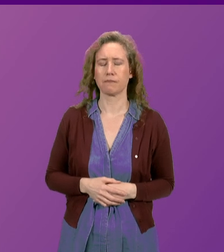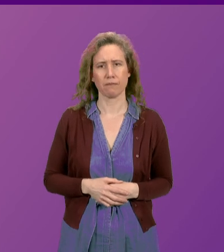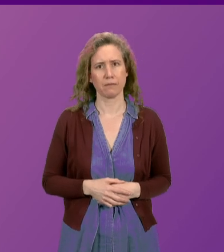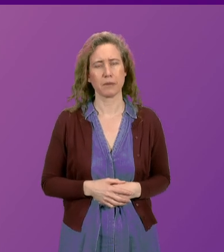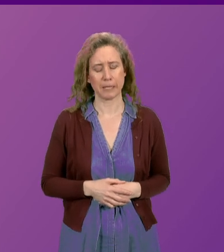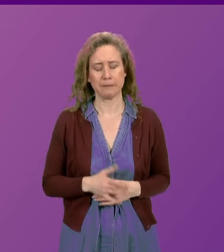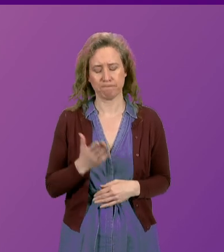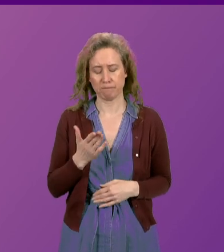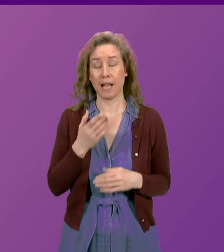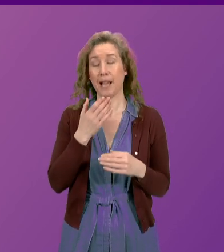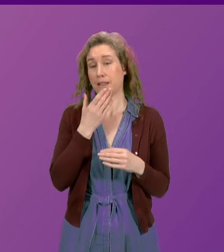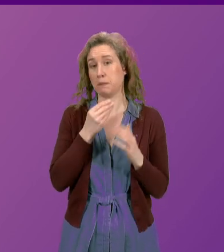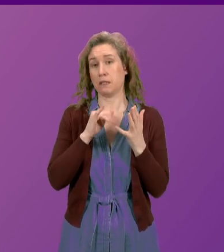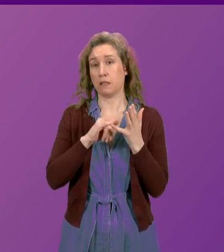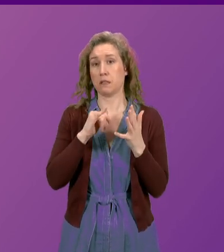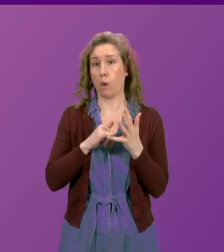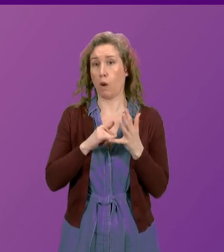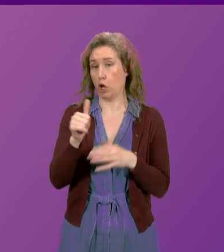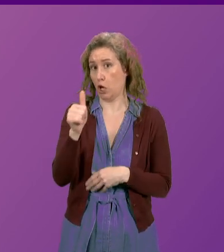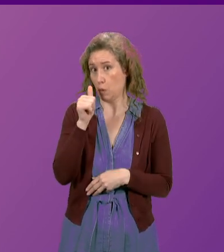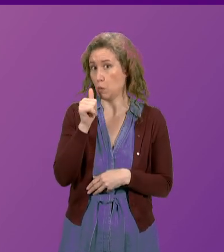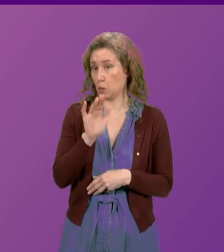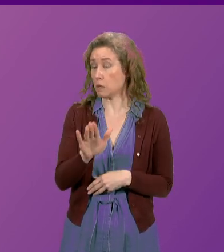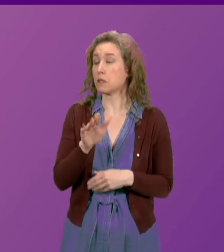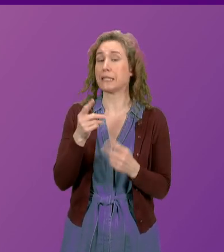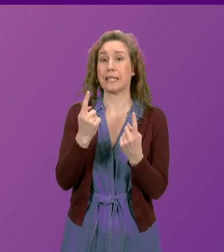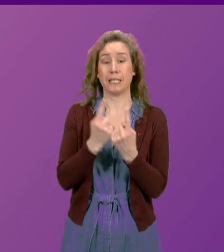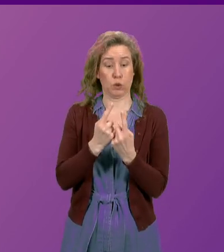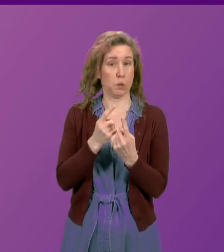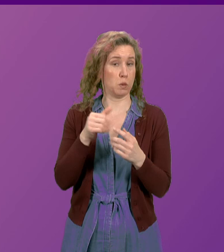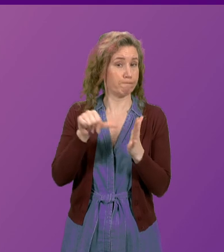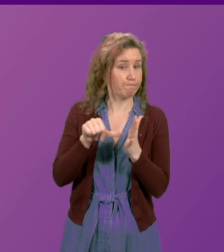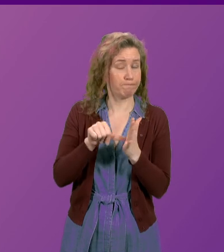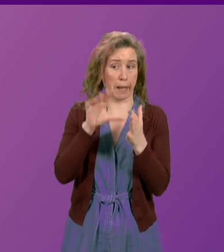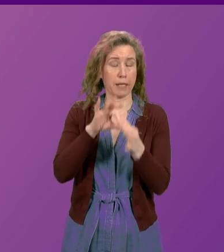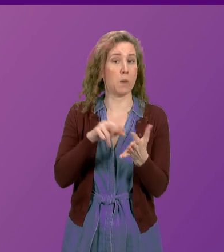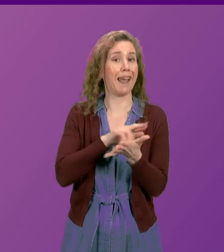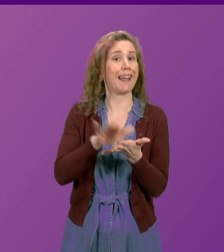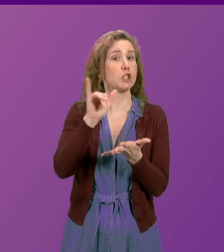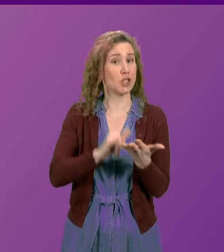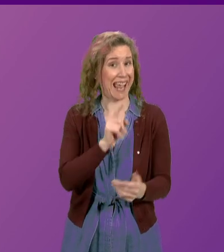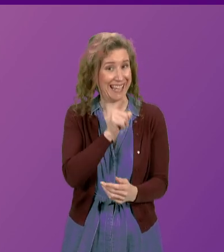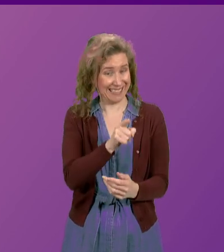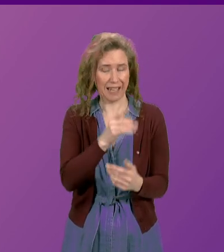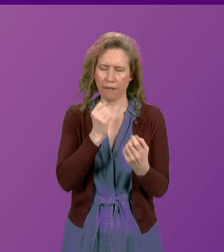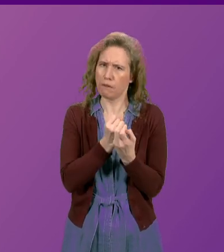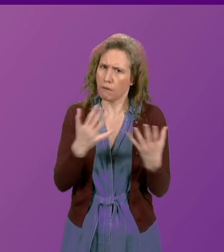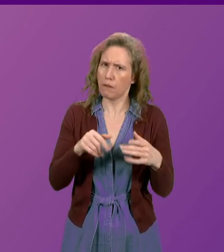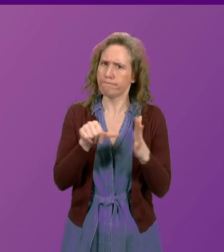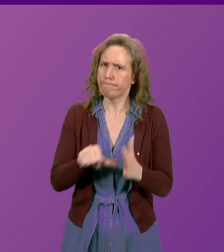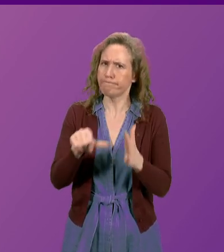As Mr Sarwar will know, the issues and challenges in the national health service today are driven